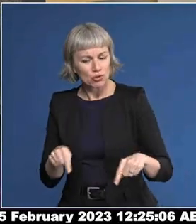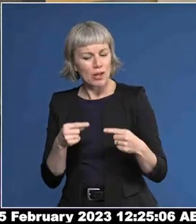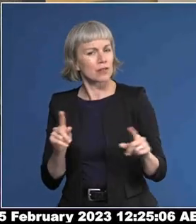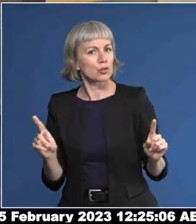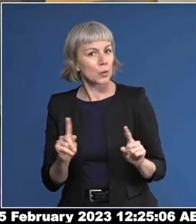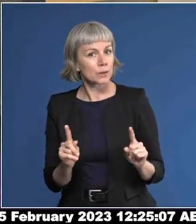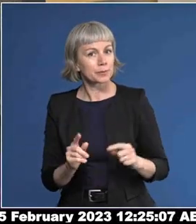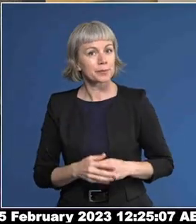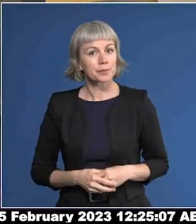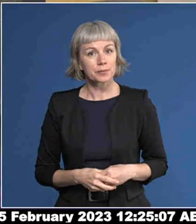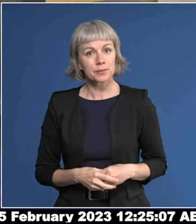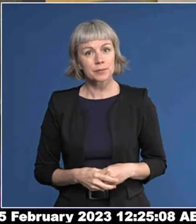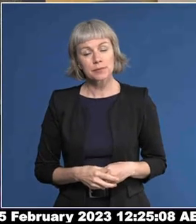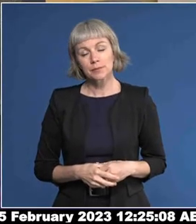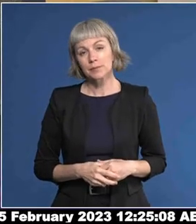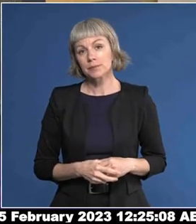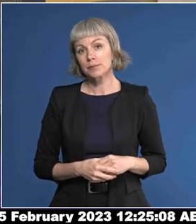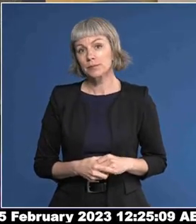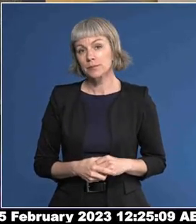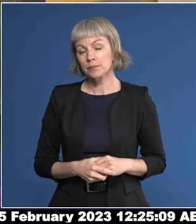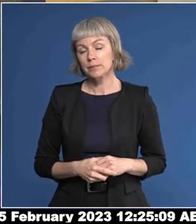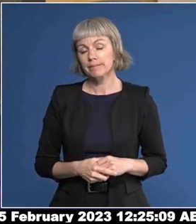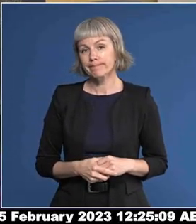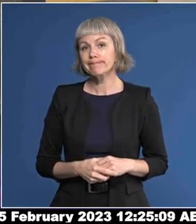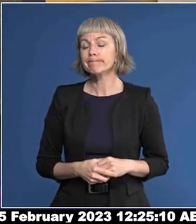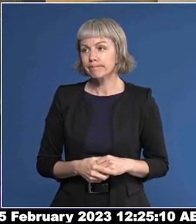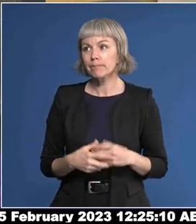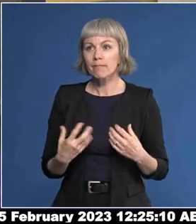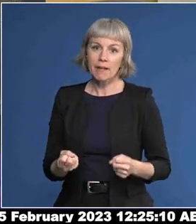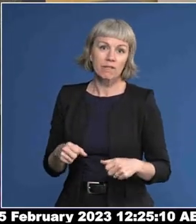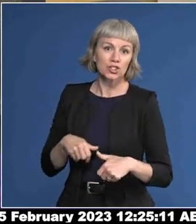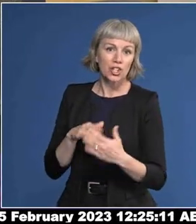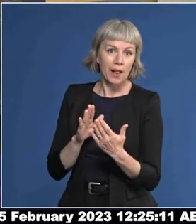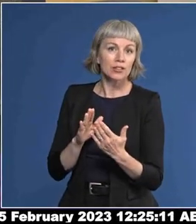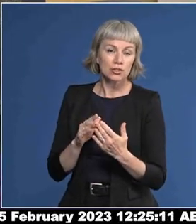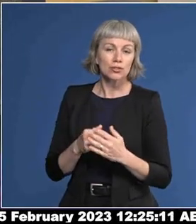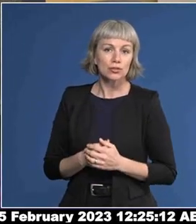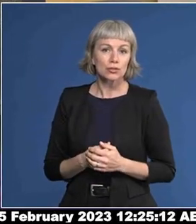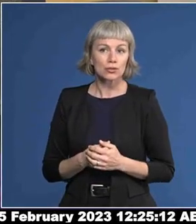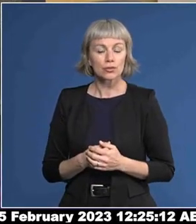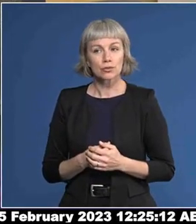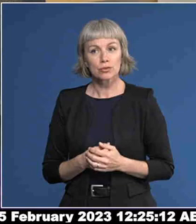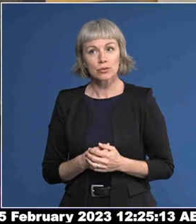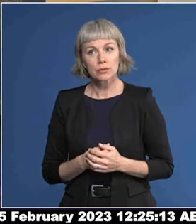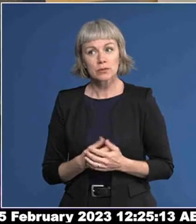So I think those challenges on the surface are because we are in a small